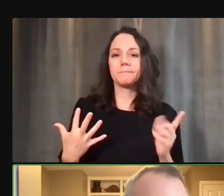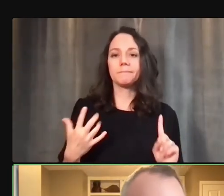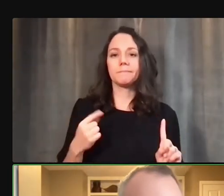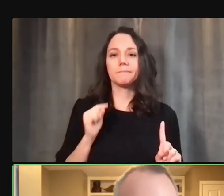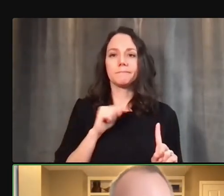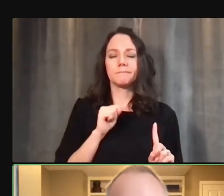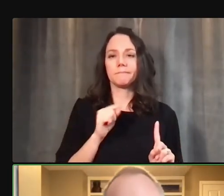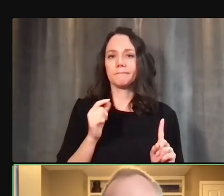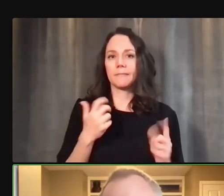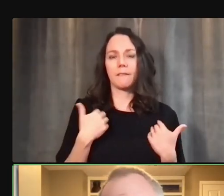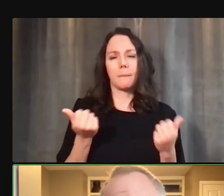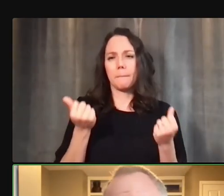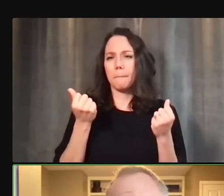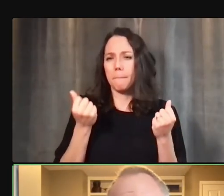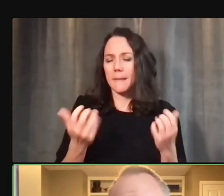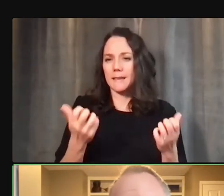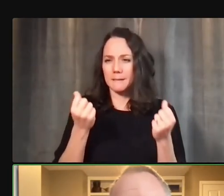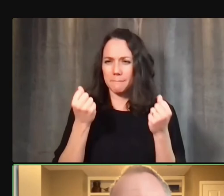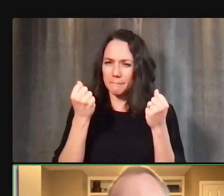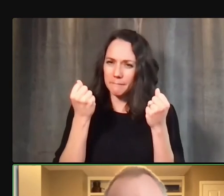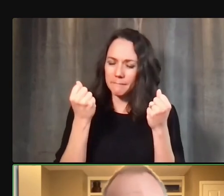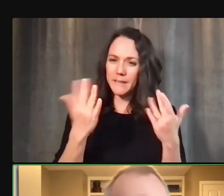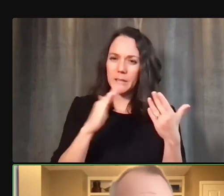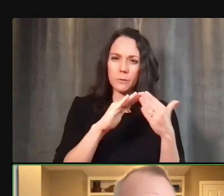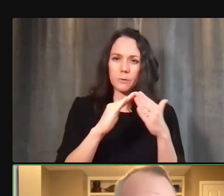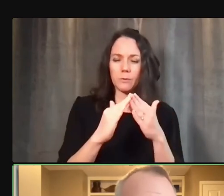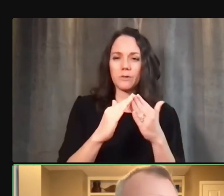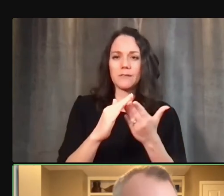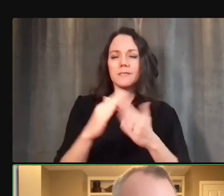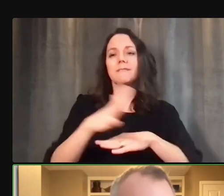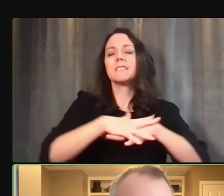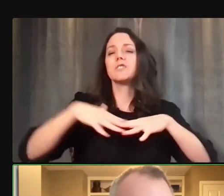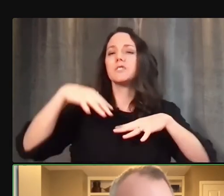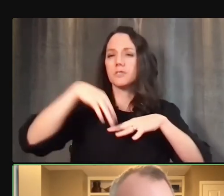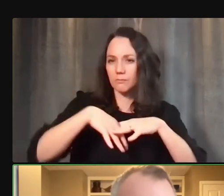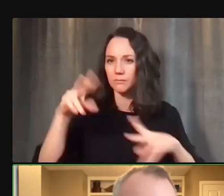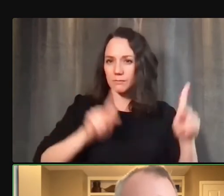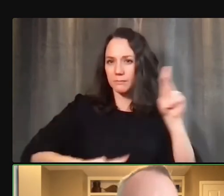many communities of Indigenous people, especially in the Western part of Canada,